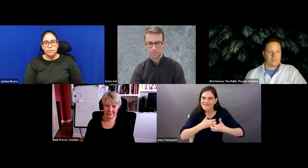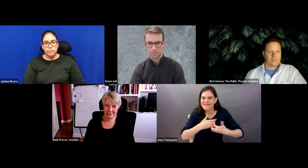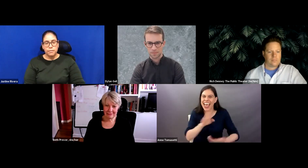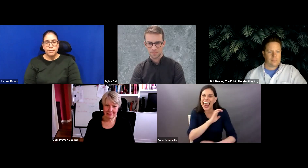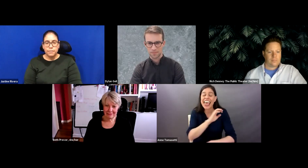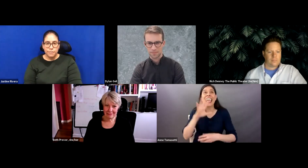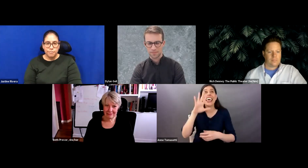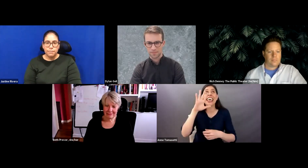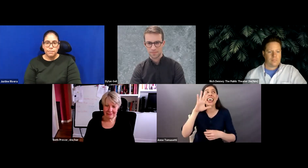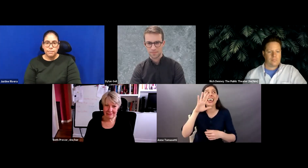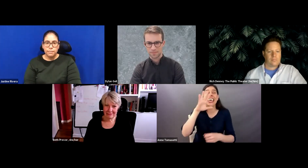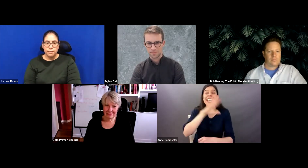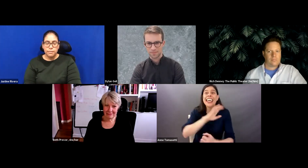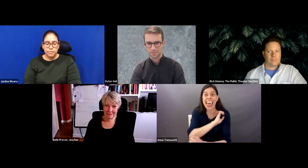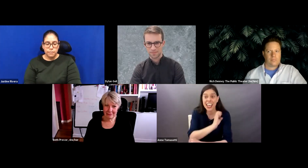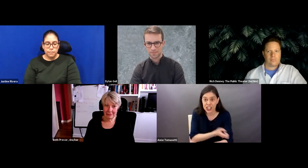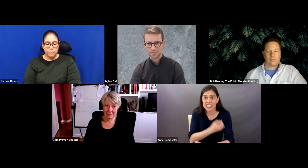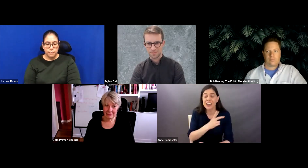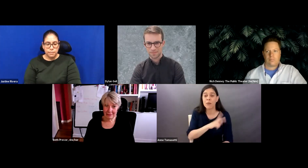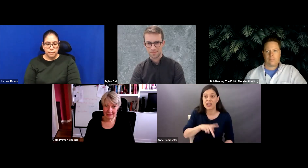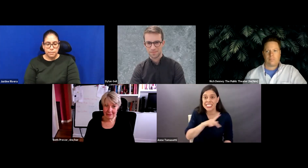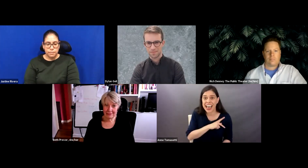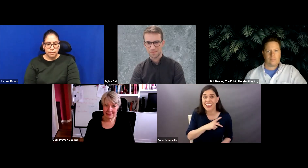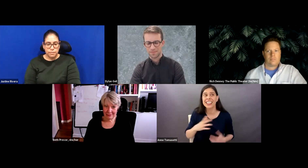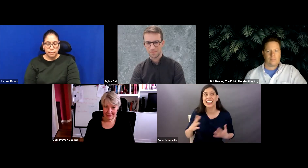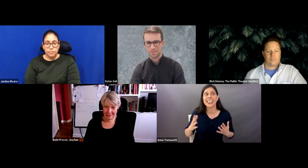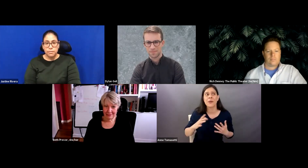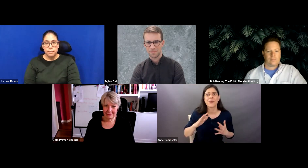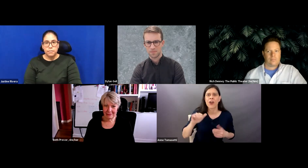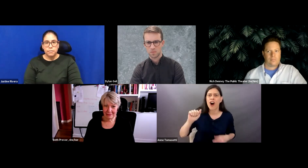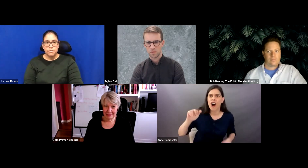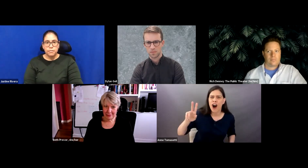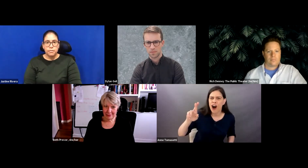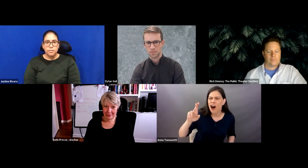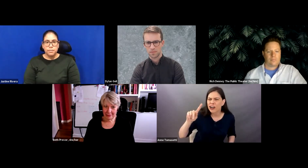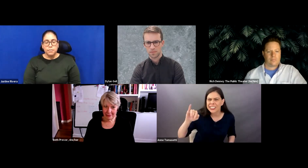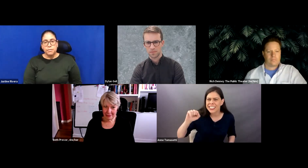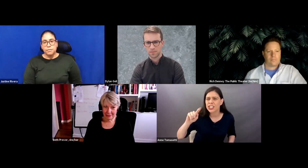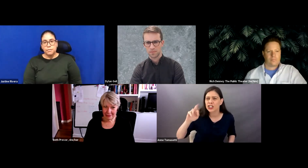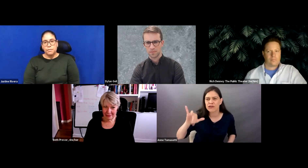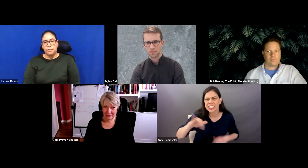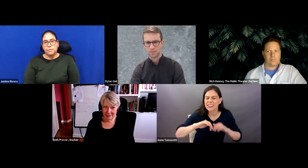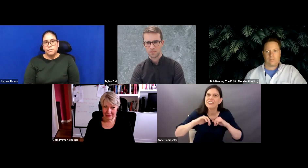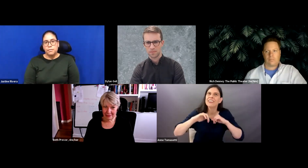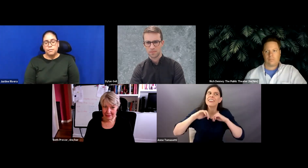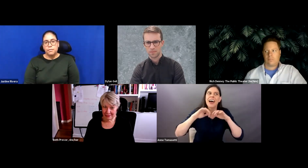actors, and I was thinking about who would be a good match for them. And it wasn't just based on skills, it was based on their